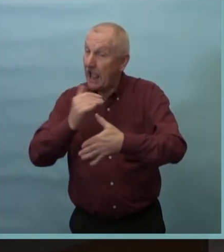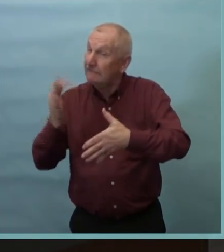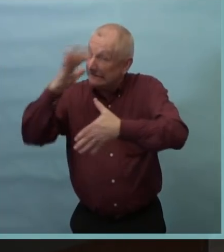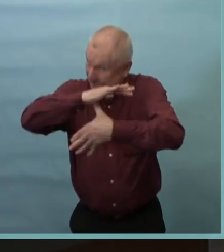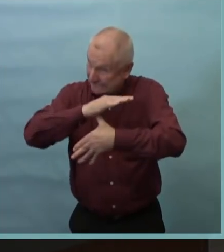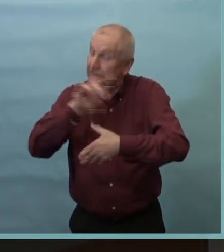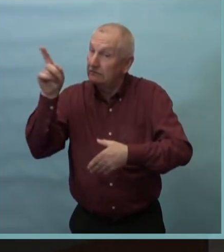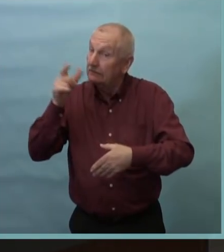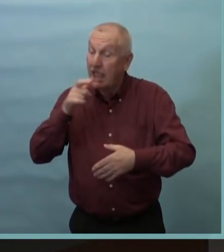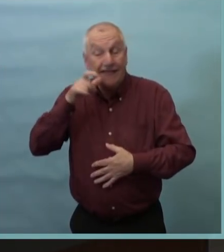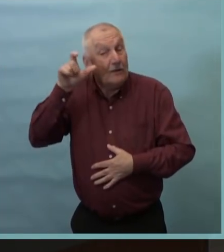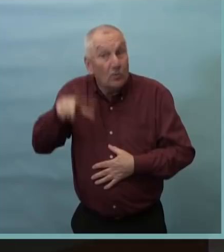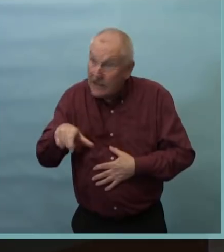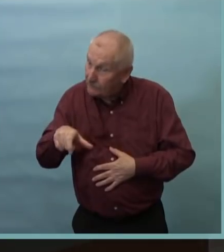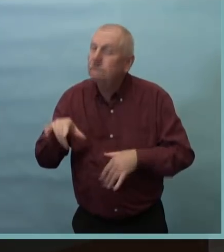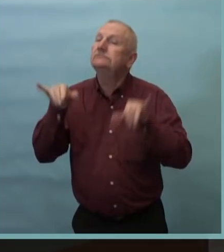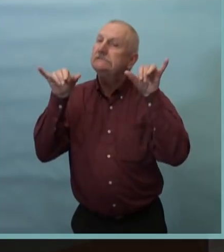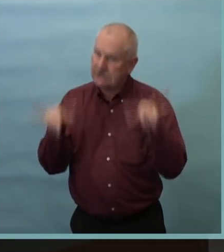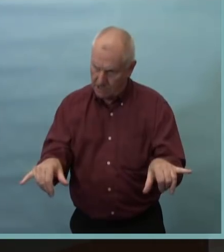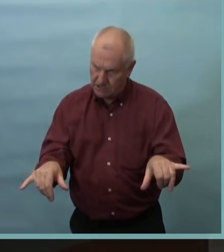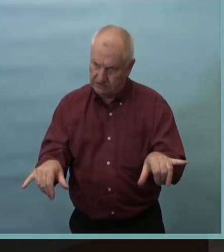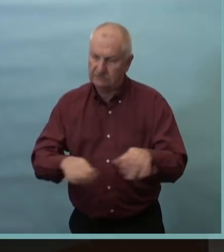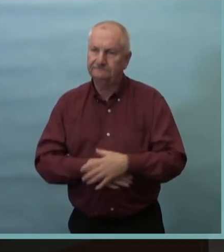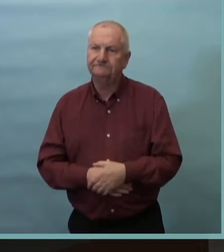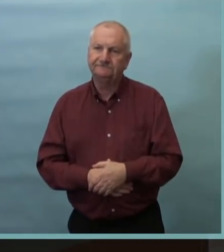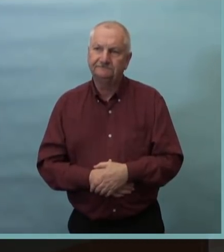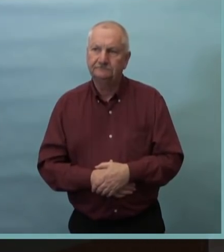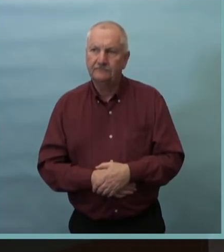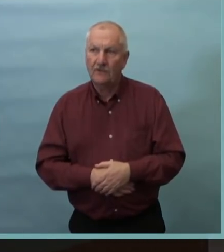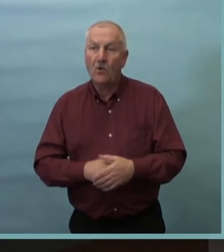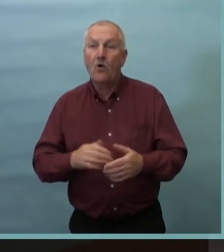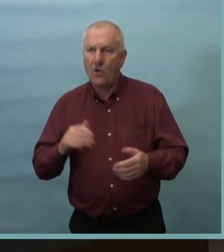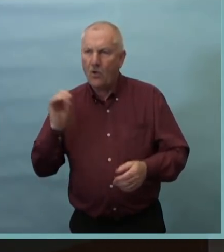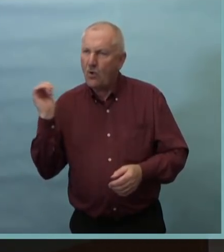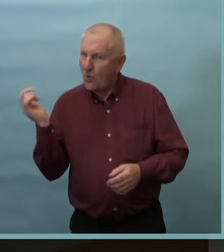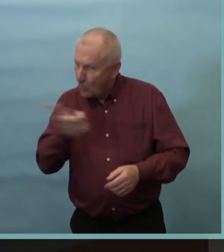needs to be aware of this virus needs to practice physical distancing at all